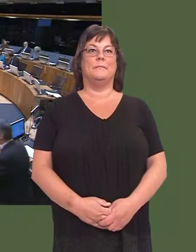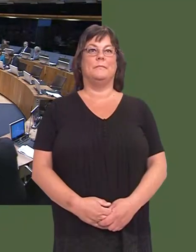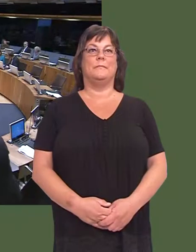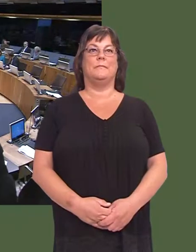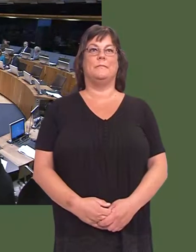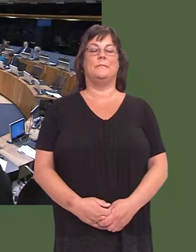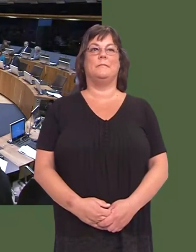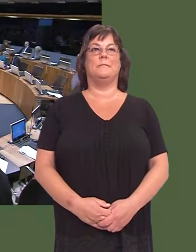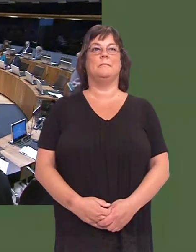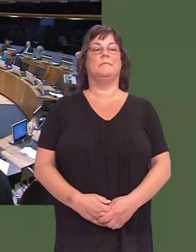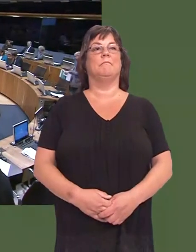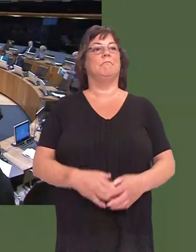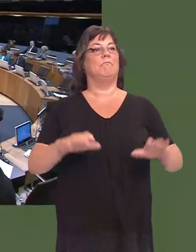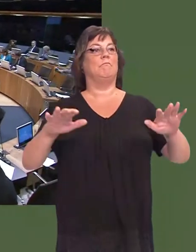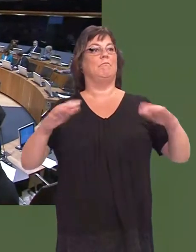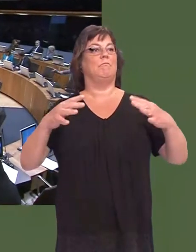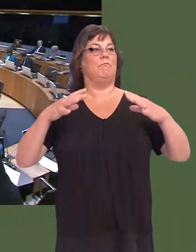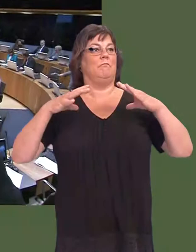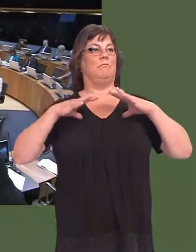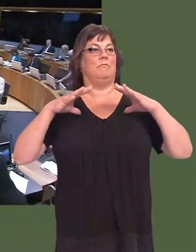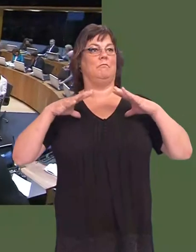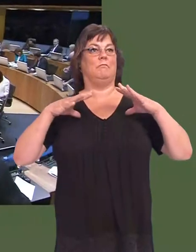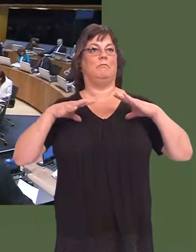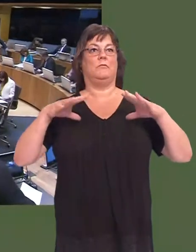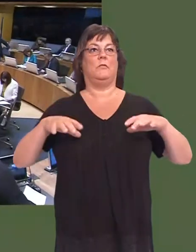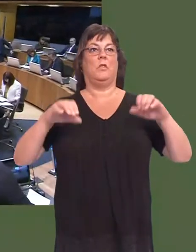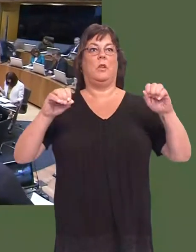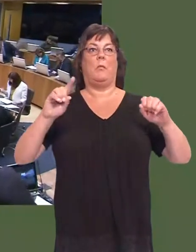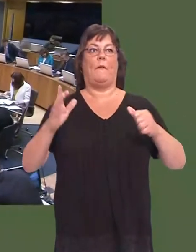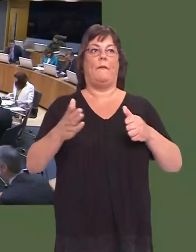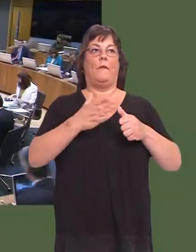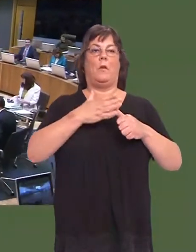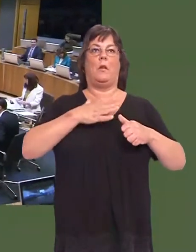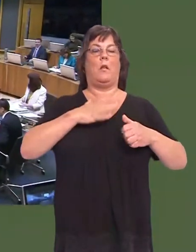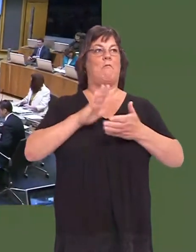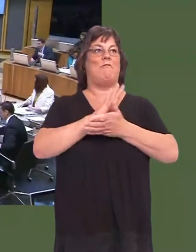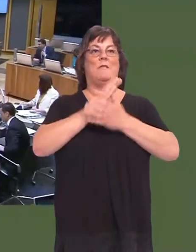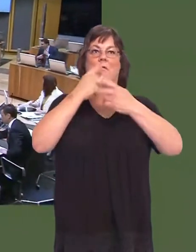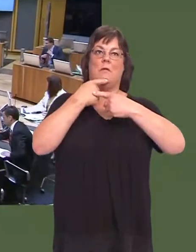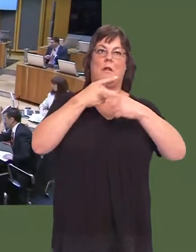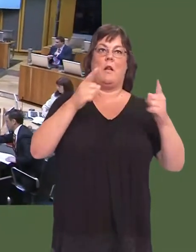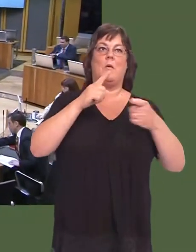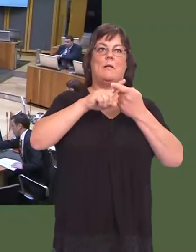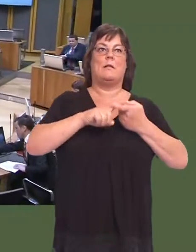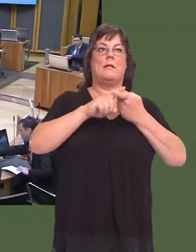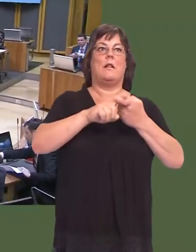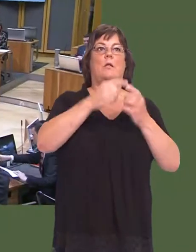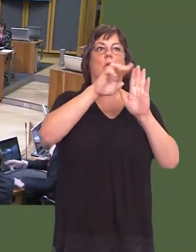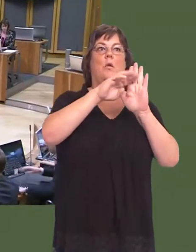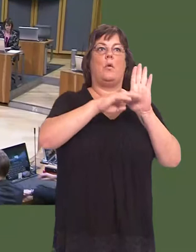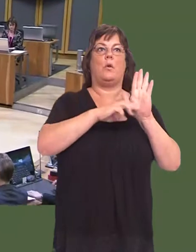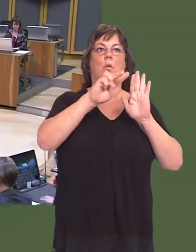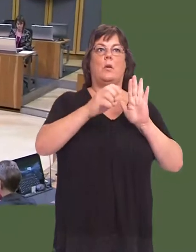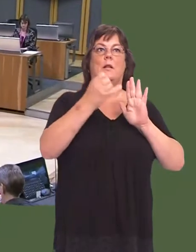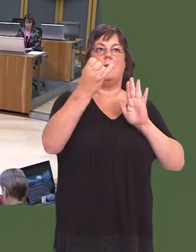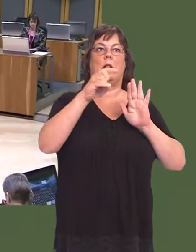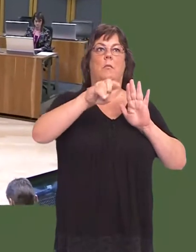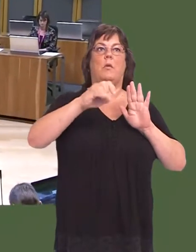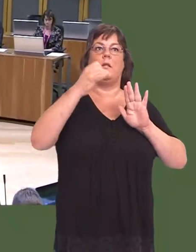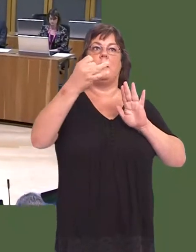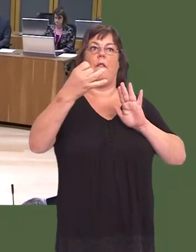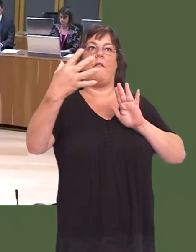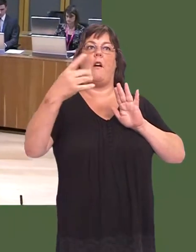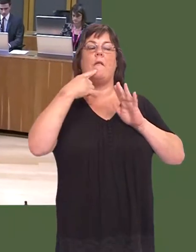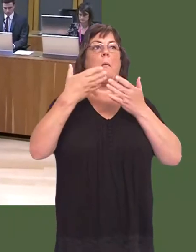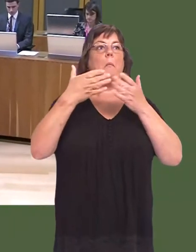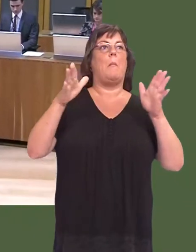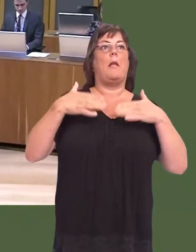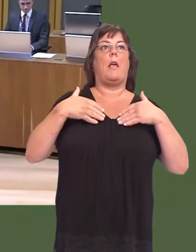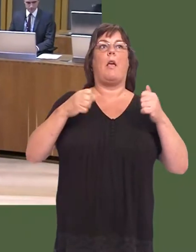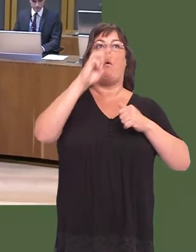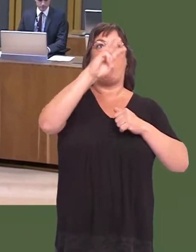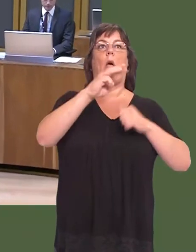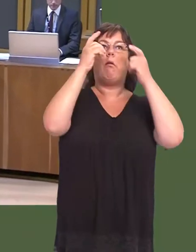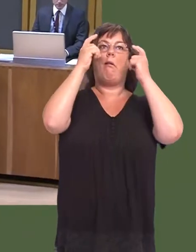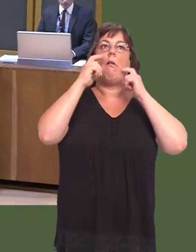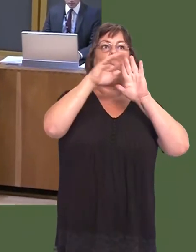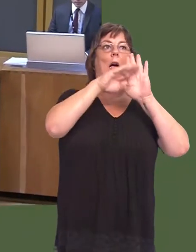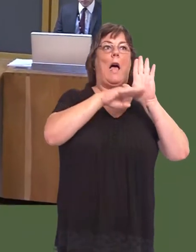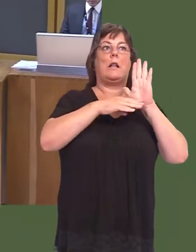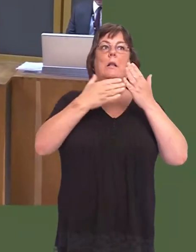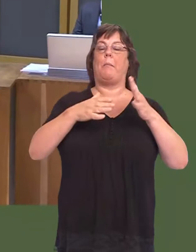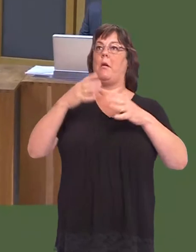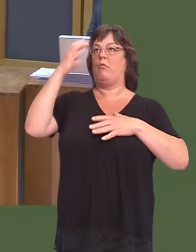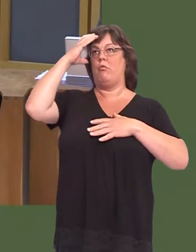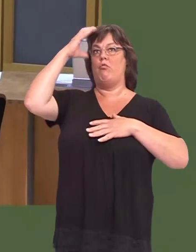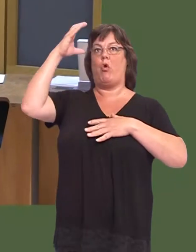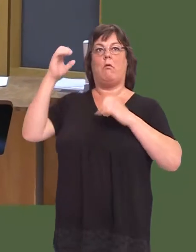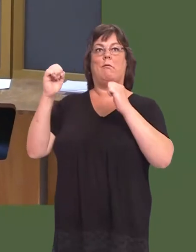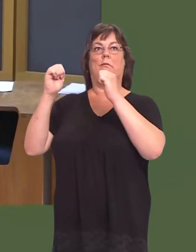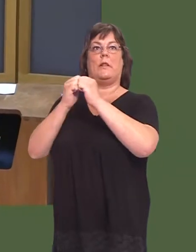Y Llywydd / The Llywydd: The first item on our agenda is questions to the First Minister,